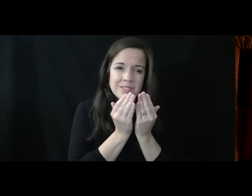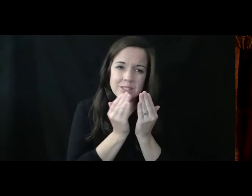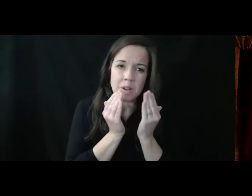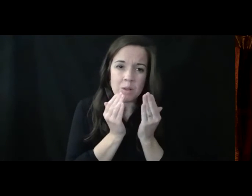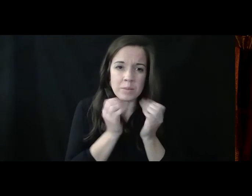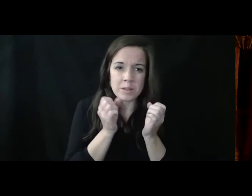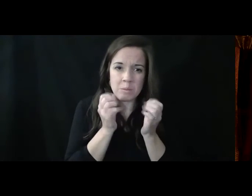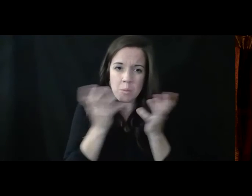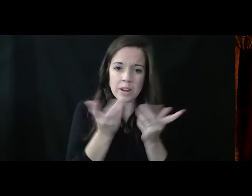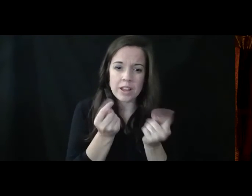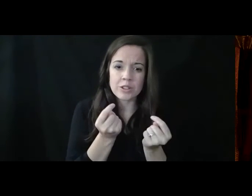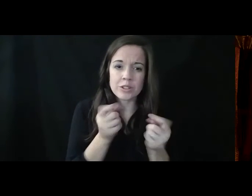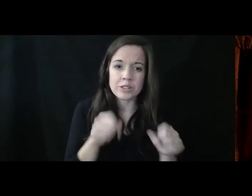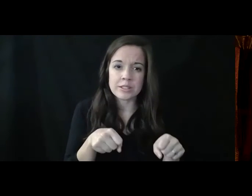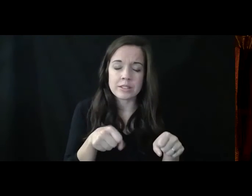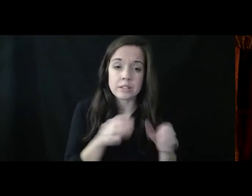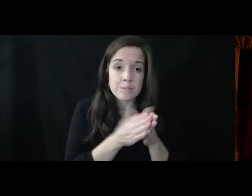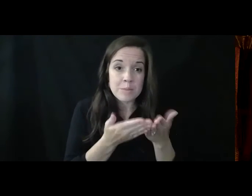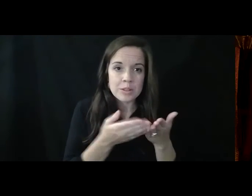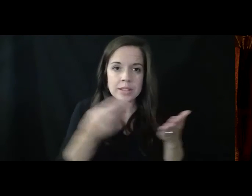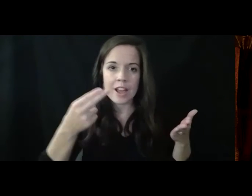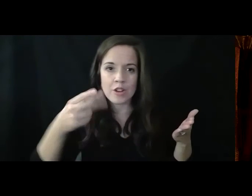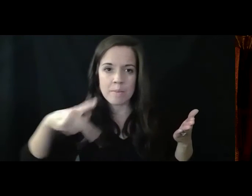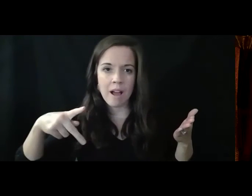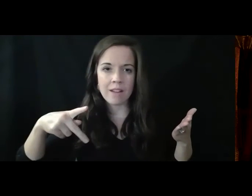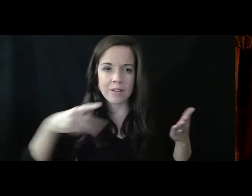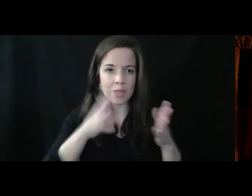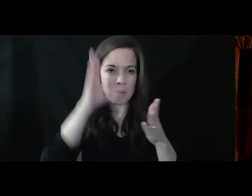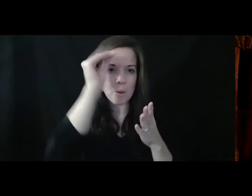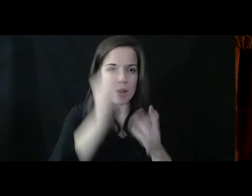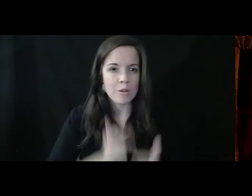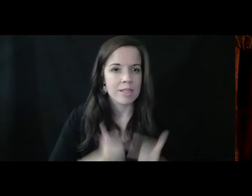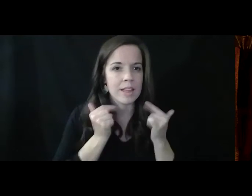I was Harry Potter, The Boy Who Lived, reading about The Boy Who Lived.